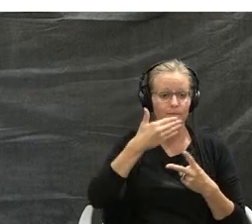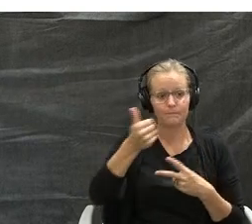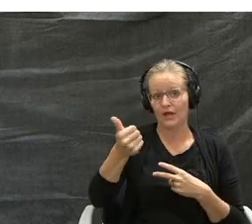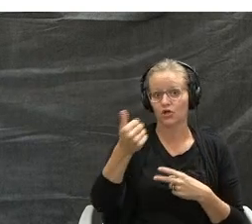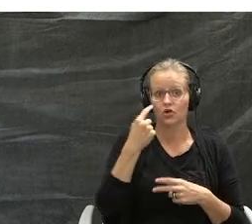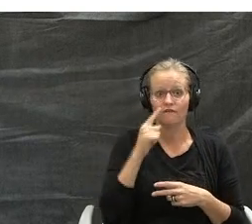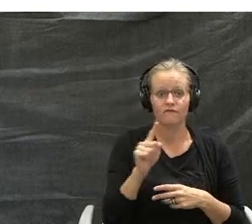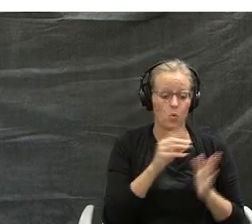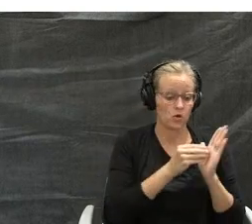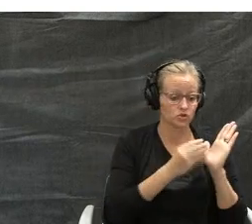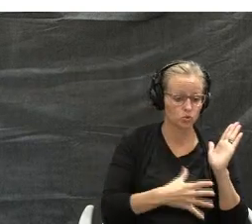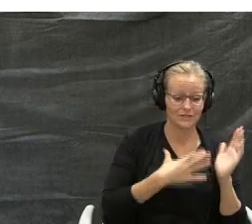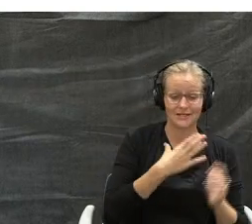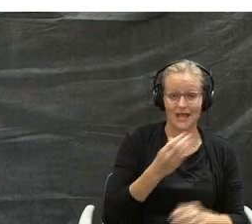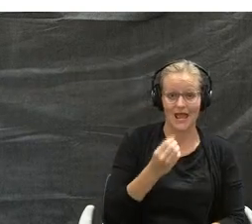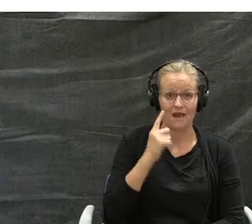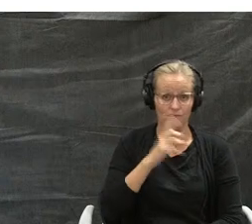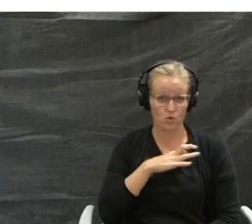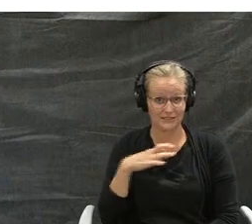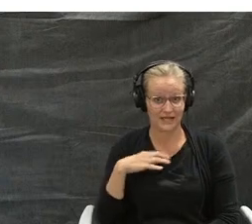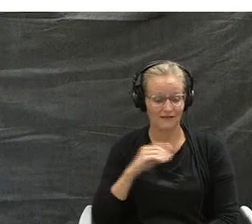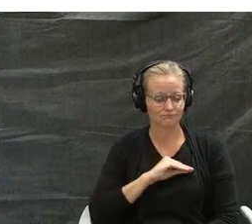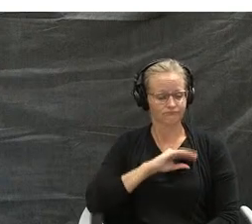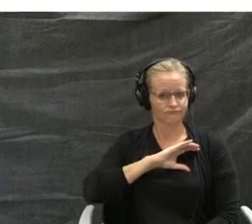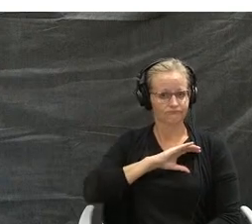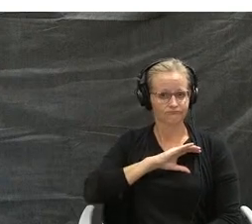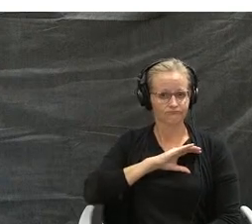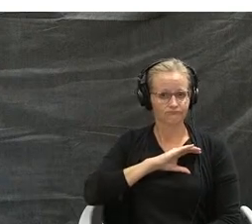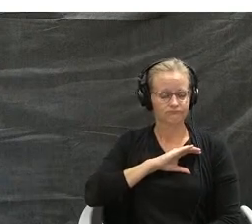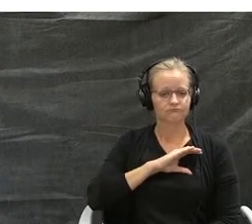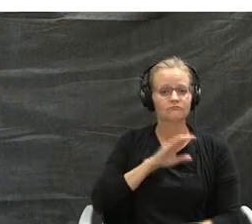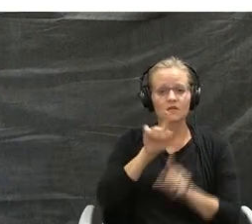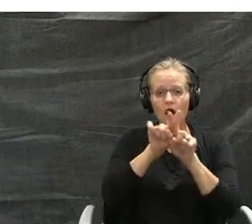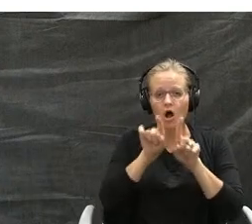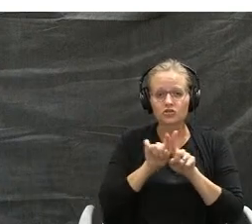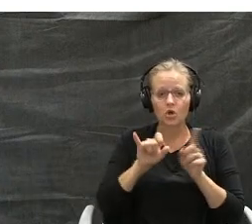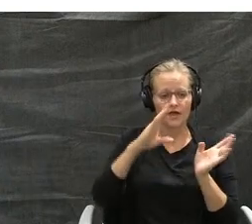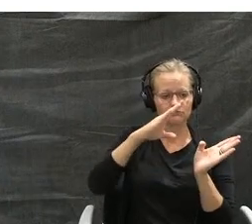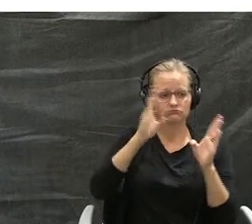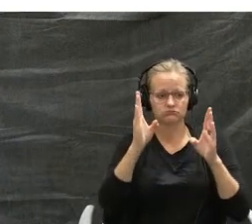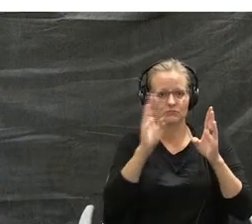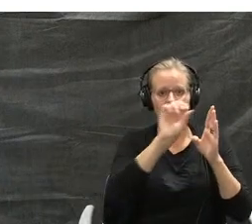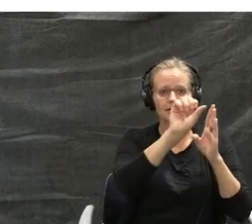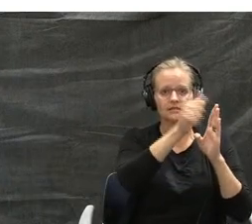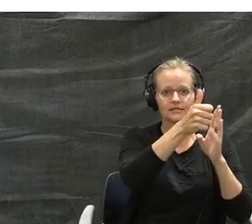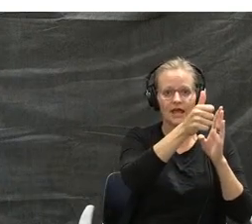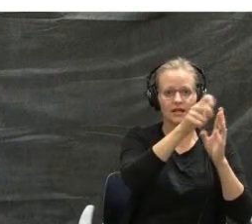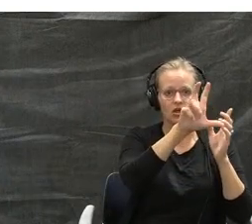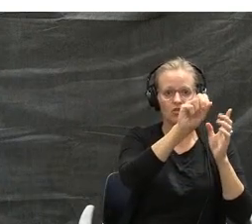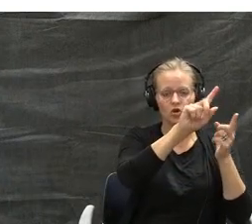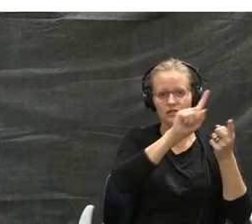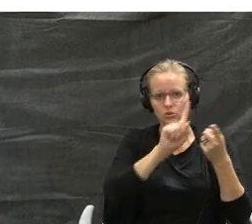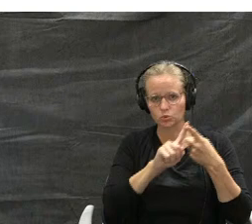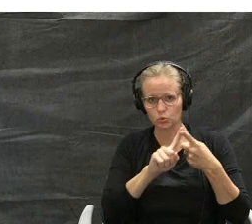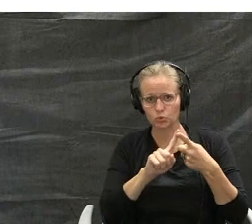adjusted hours of 7:30 AM to 10:30 AM and 12:30 PM to 3:30 PM for the elementary groups of students will give teachers